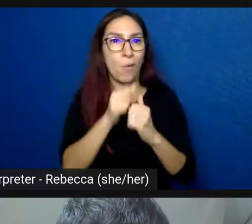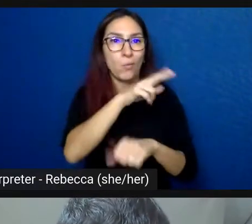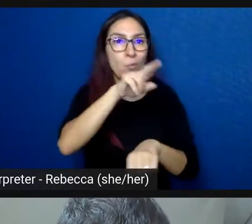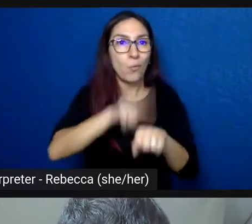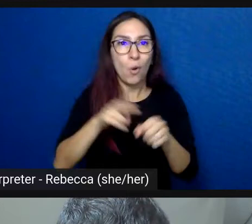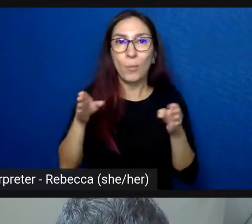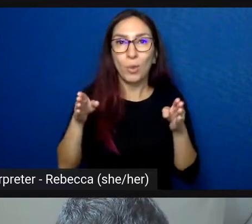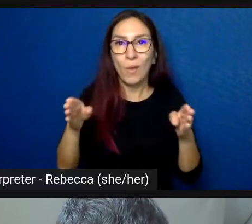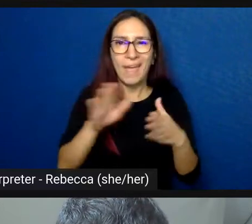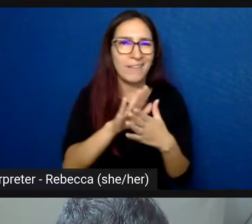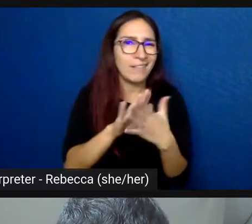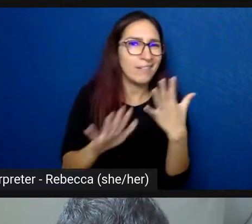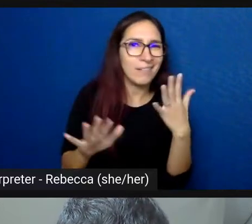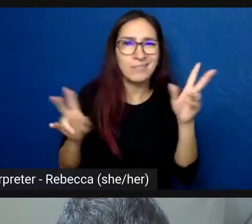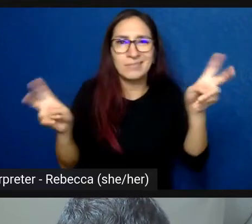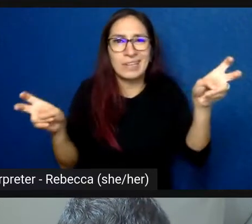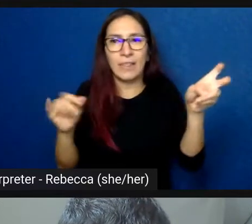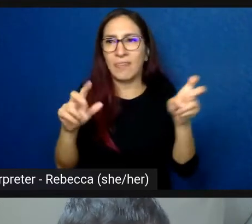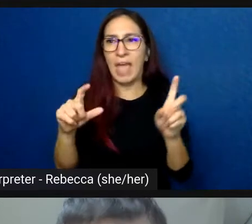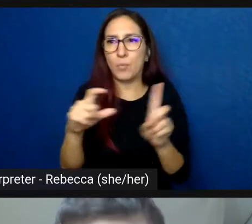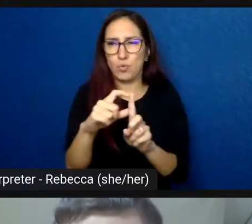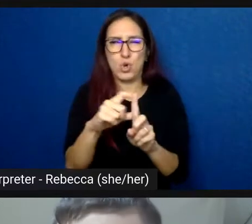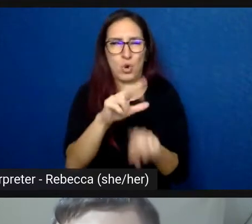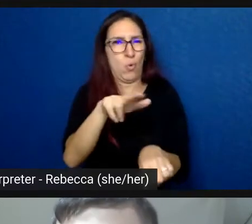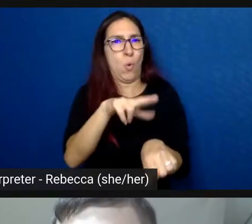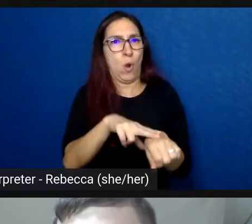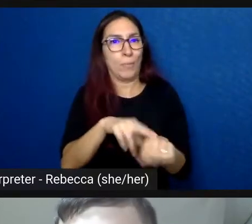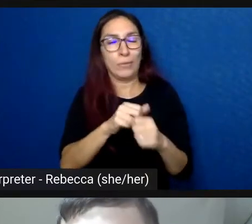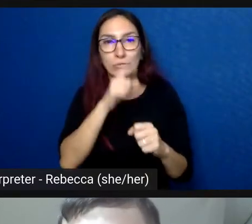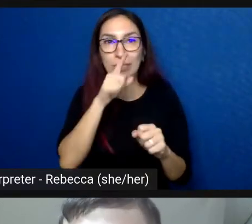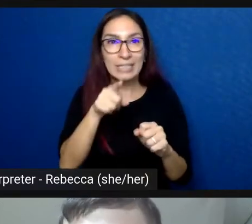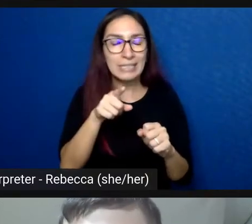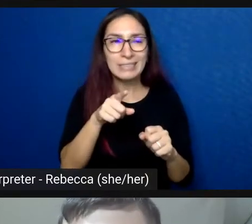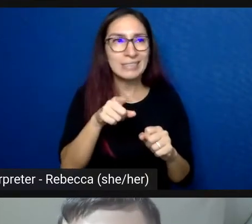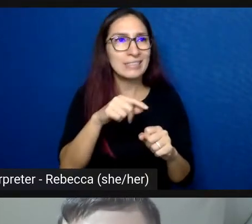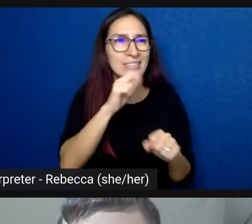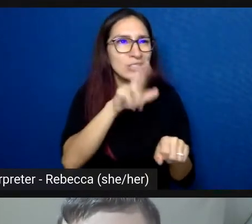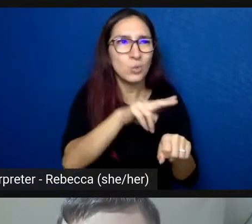that word, it's just different ways of experiencing.